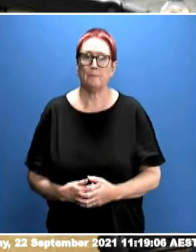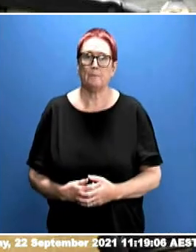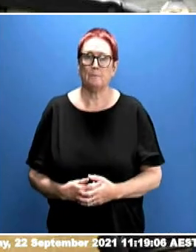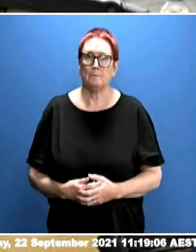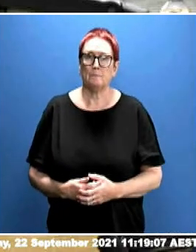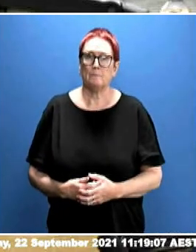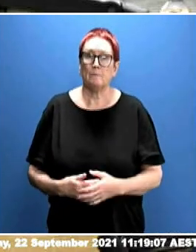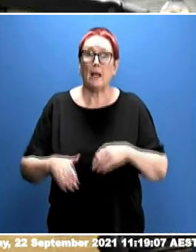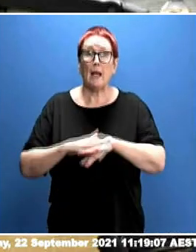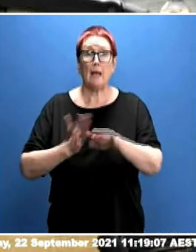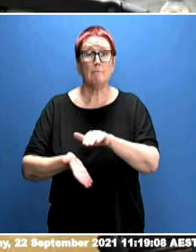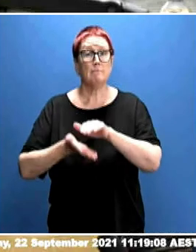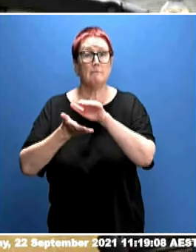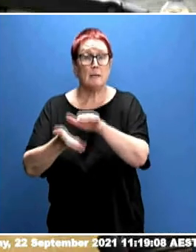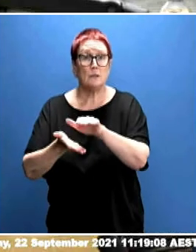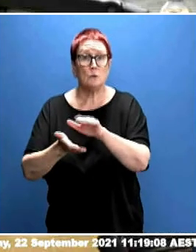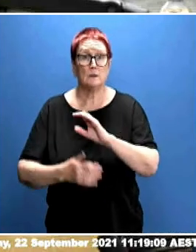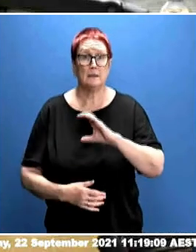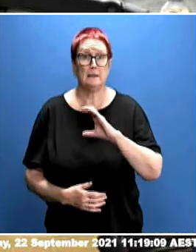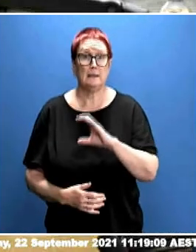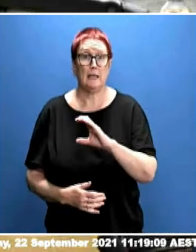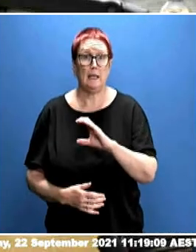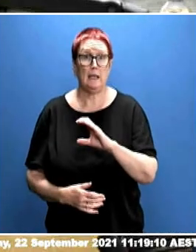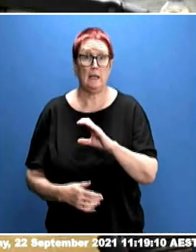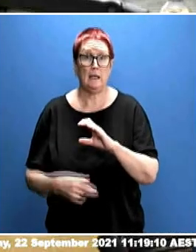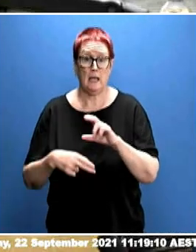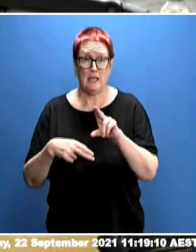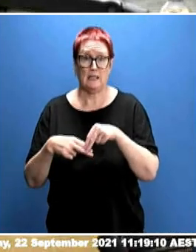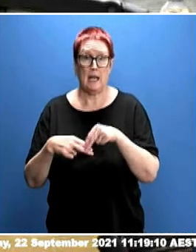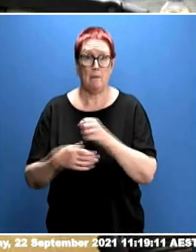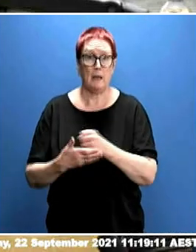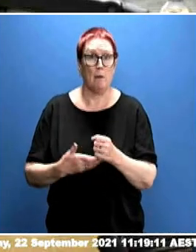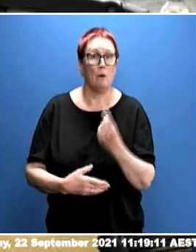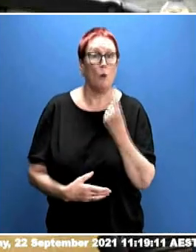That is to be found in the Tender Bundle Part C Tab 1, and I tender that